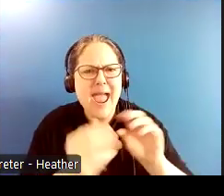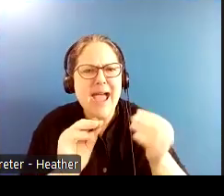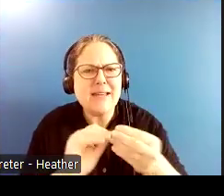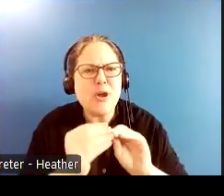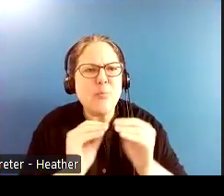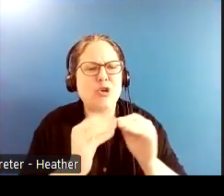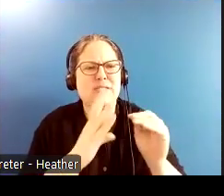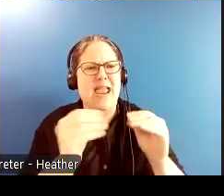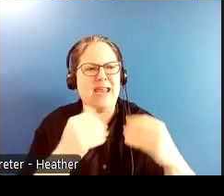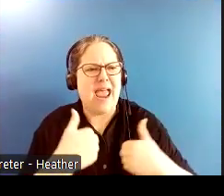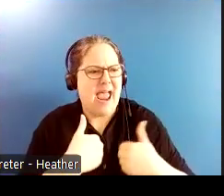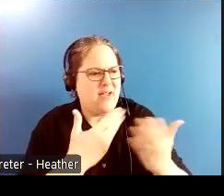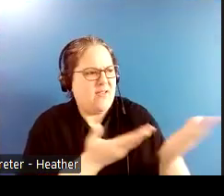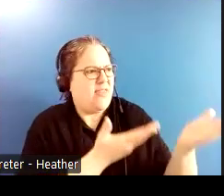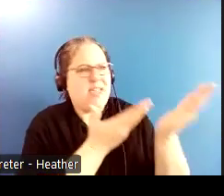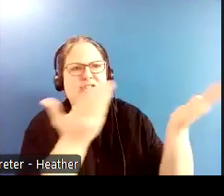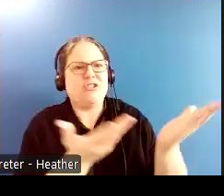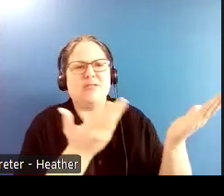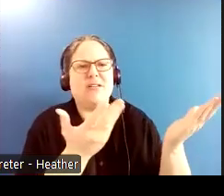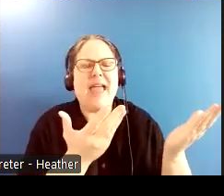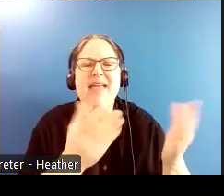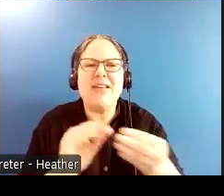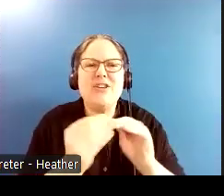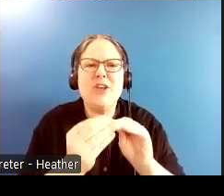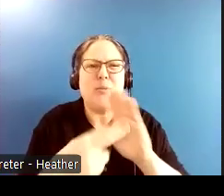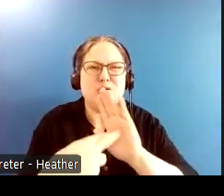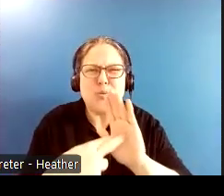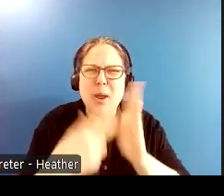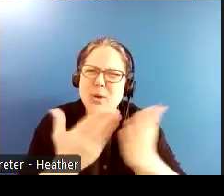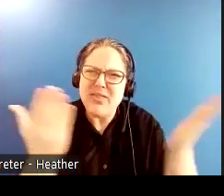operations on them. Uh and these numbers appear to represent things in the world, right? Like there